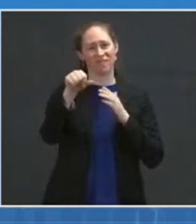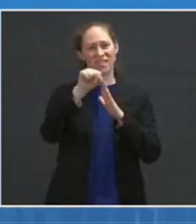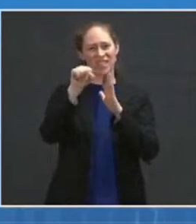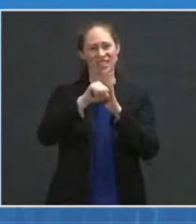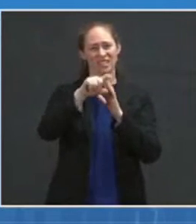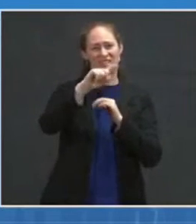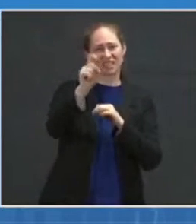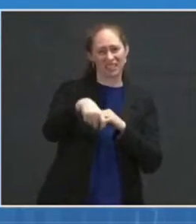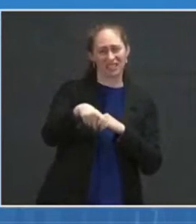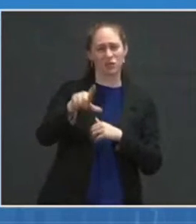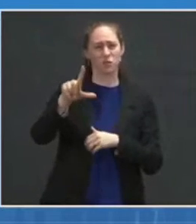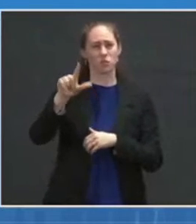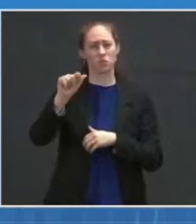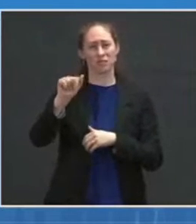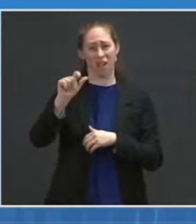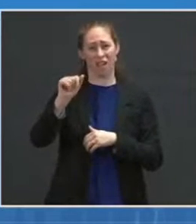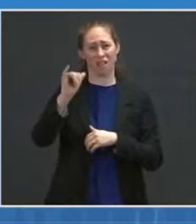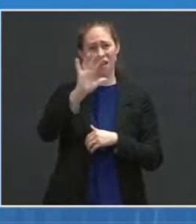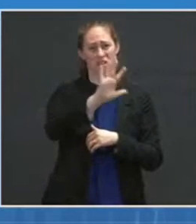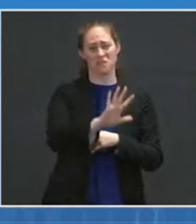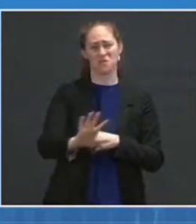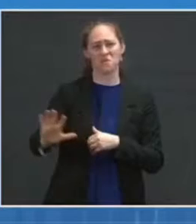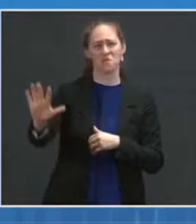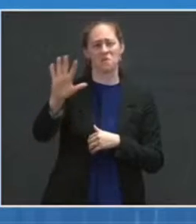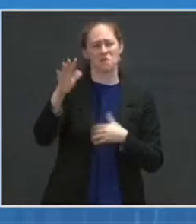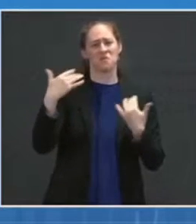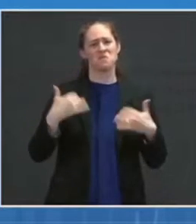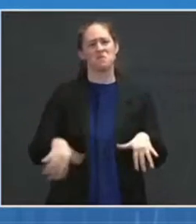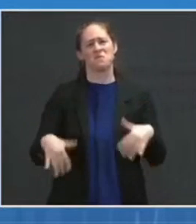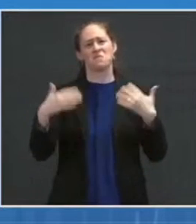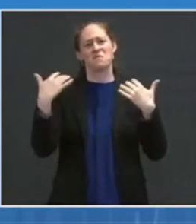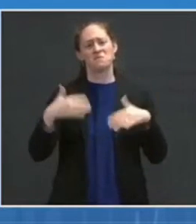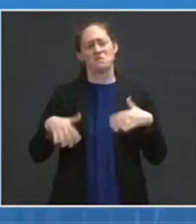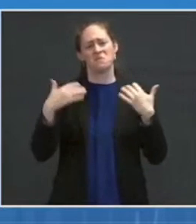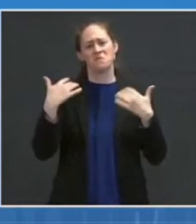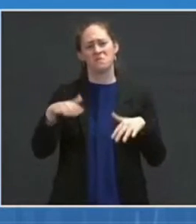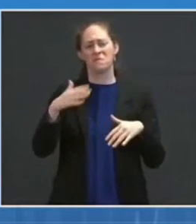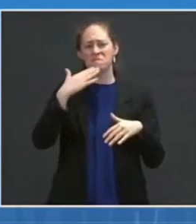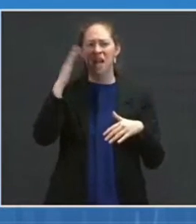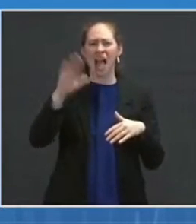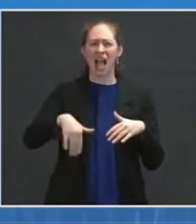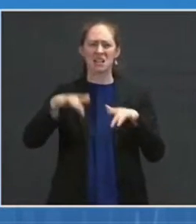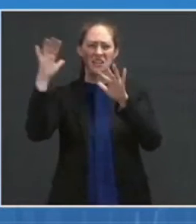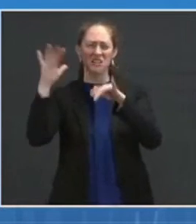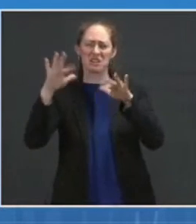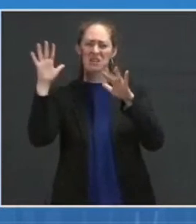SAYING OUR HEARTS GO OUT TO THE PEOPLE IN TEXAS, LOUISIANA, AND ACROSS THE COUNTRY.